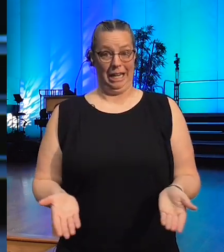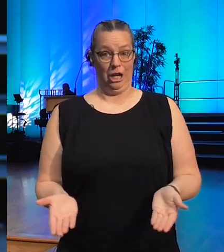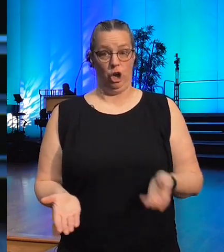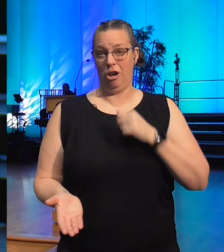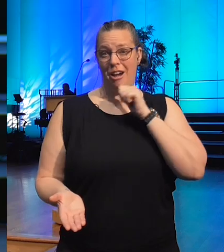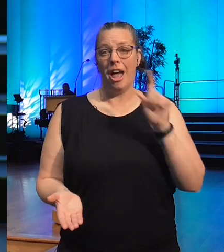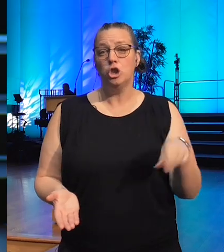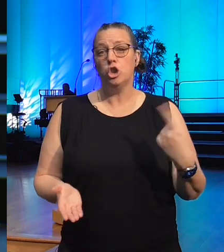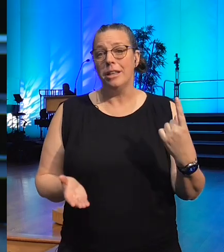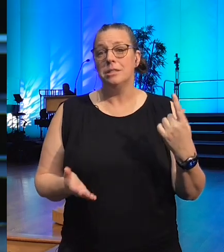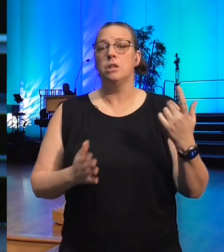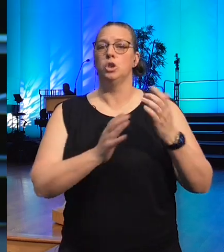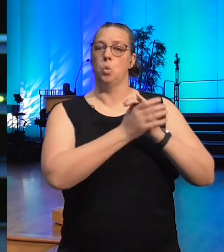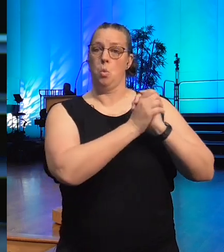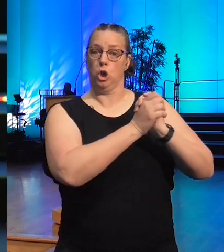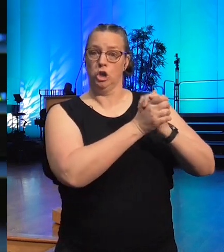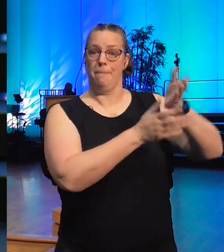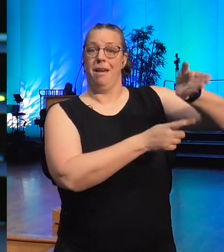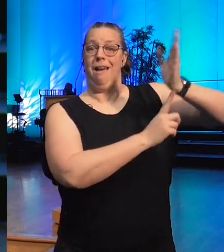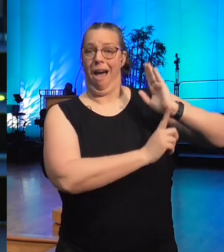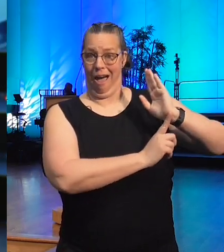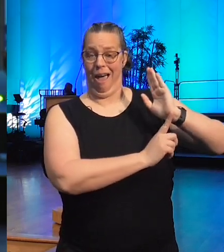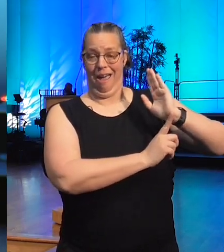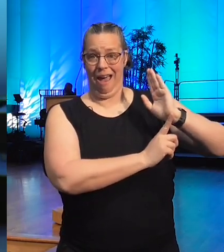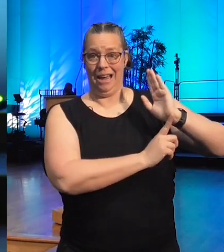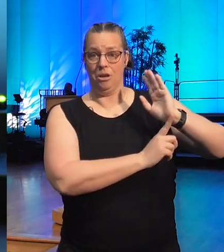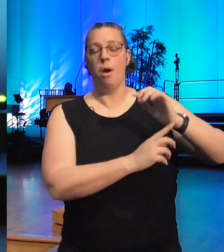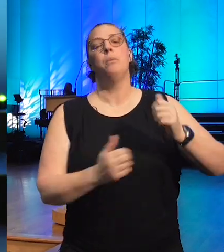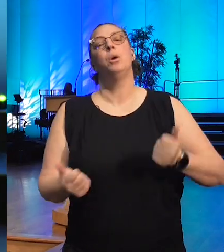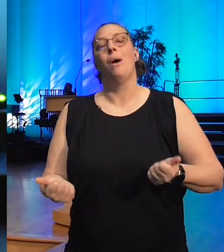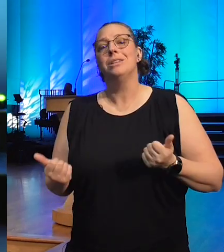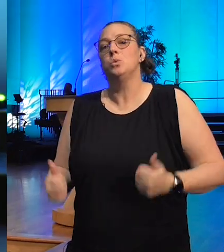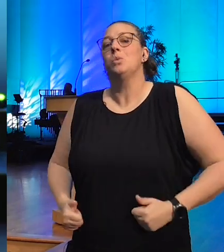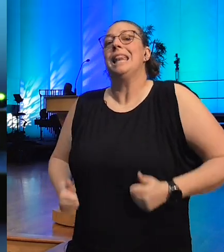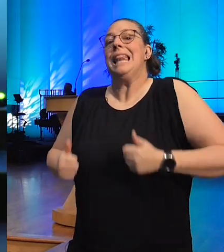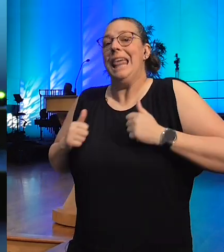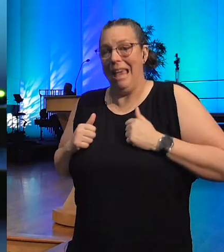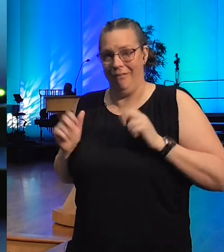to worship the god of our own understanding but because we want to live great lives and there are